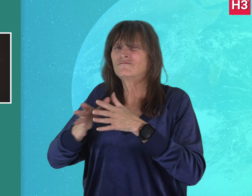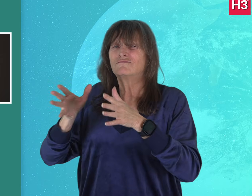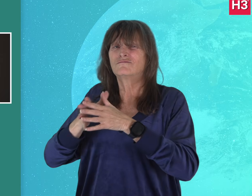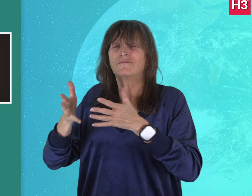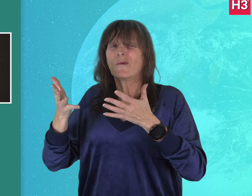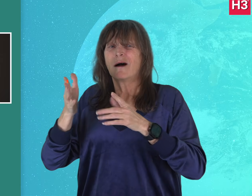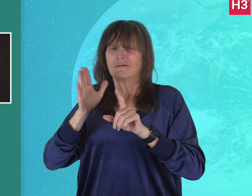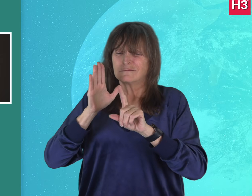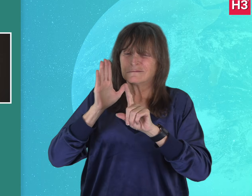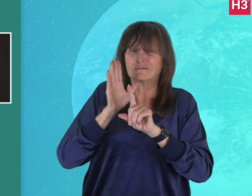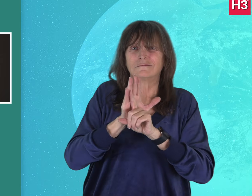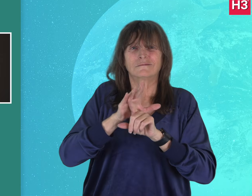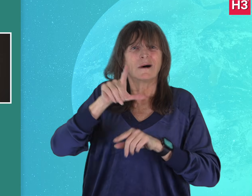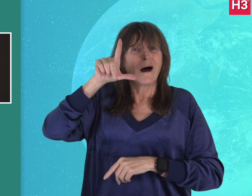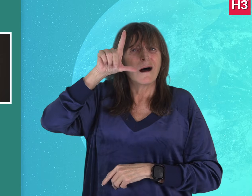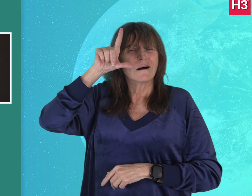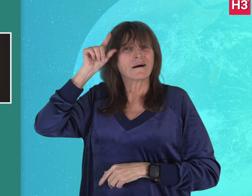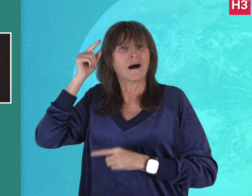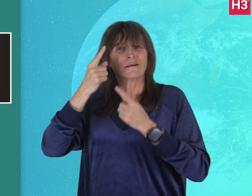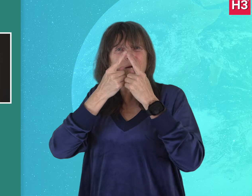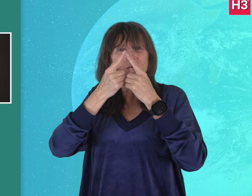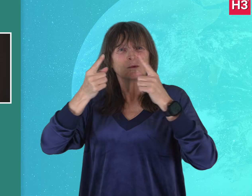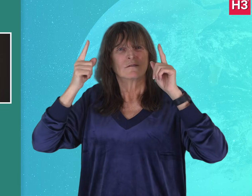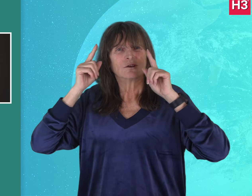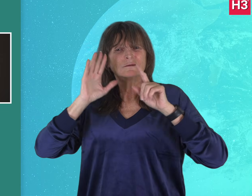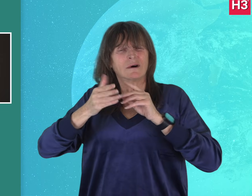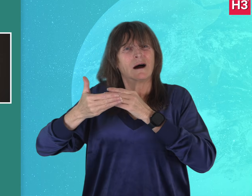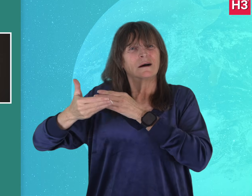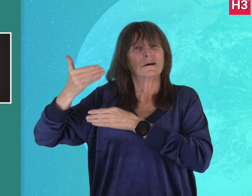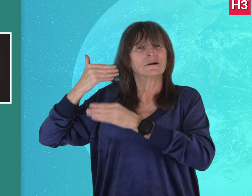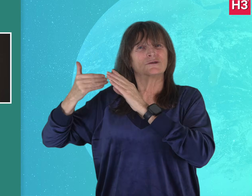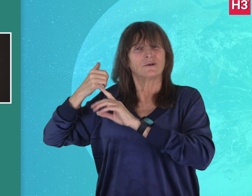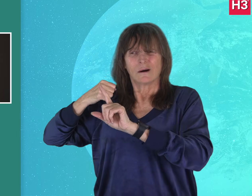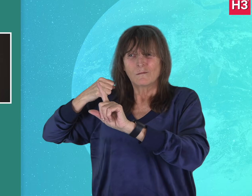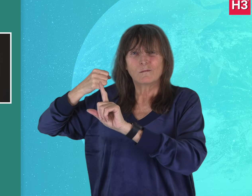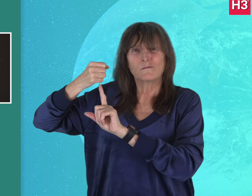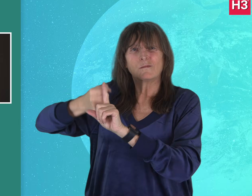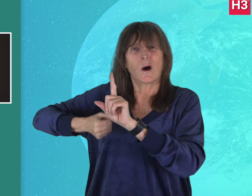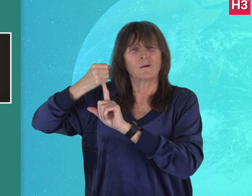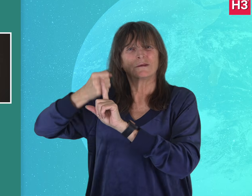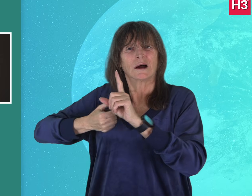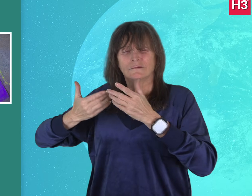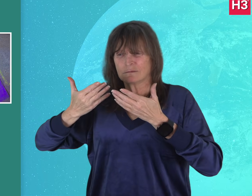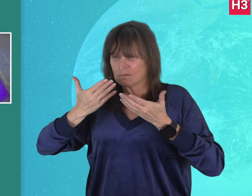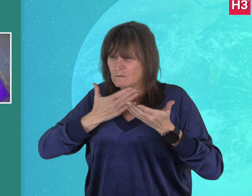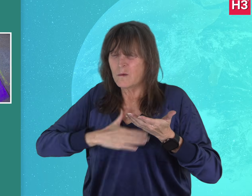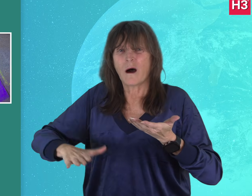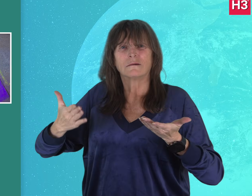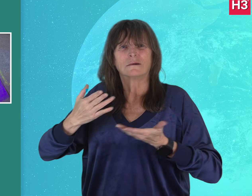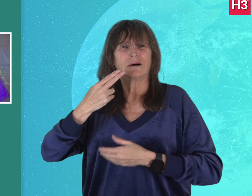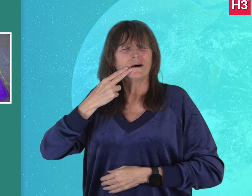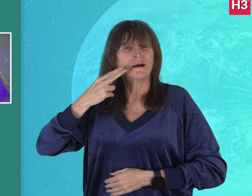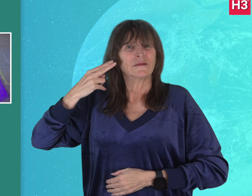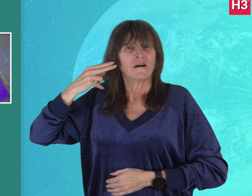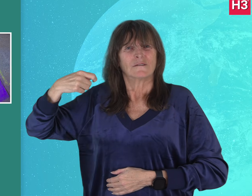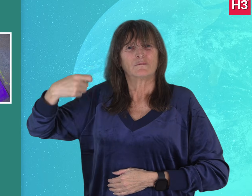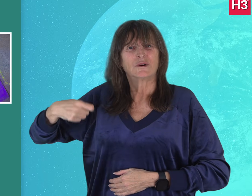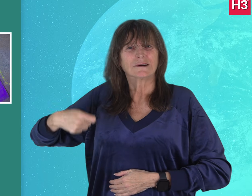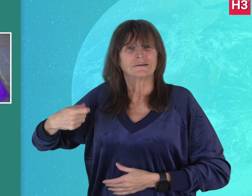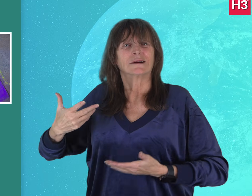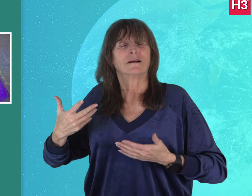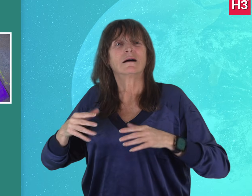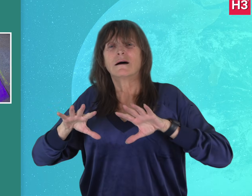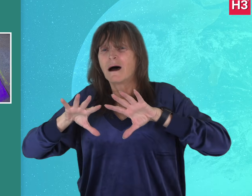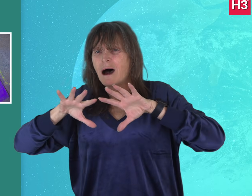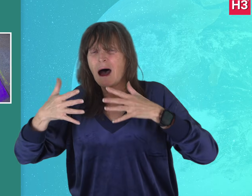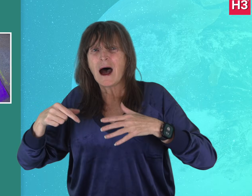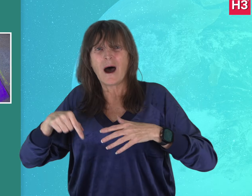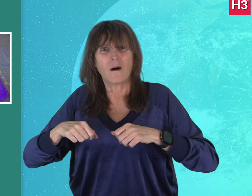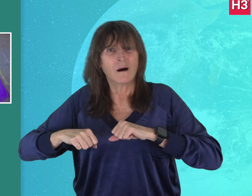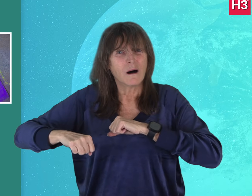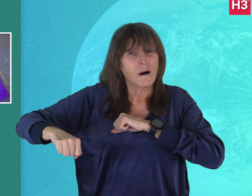nominations. It tells the story of Gallaudet University’s historic